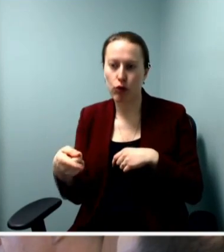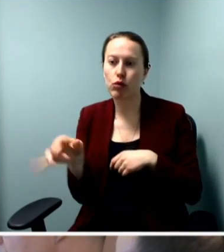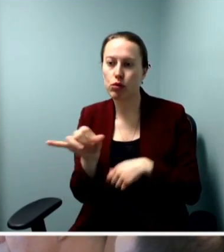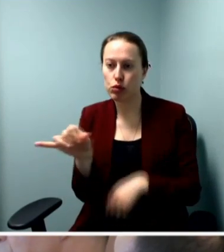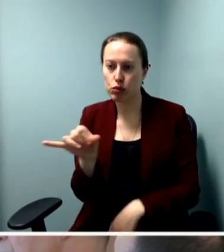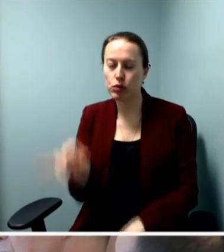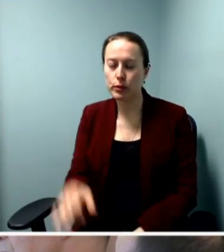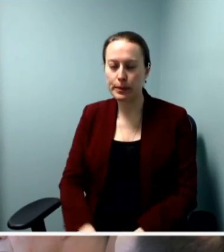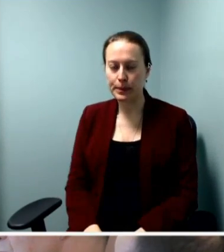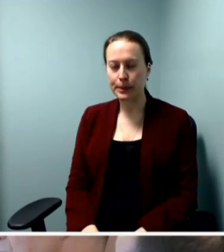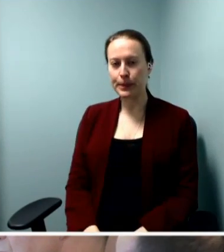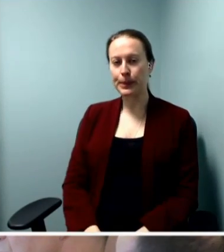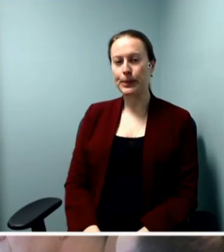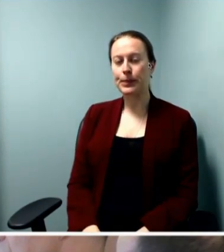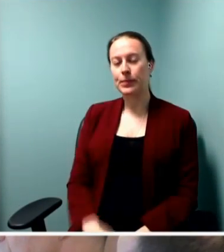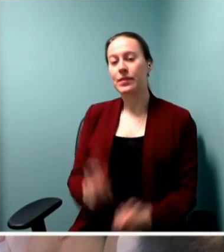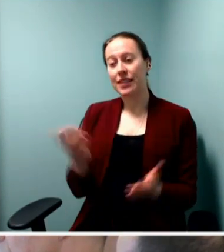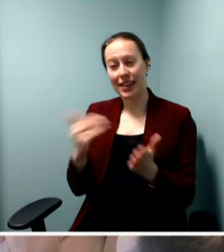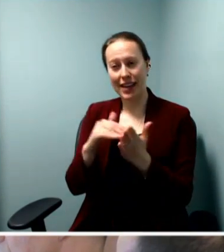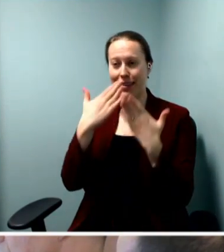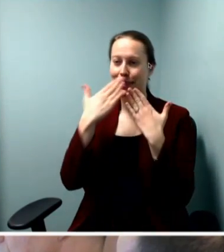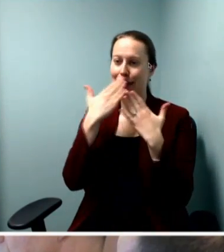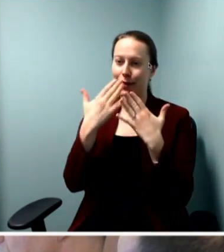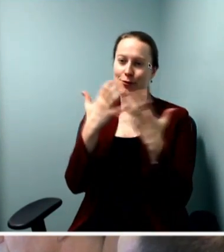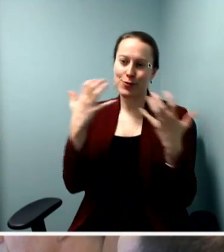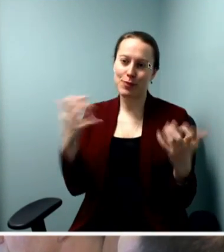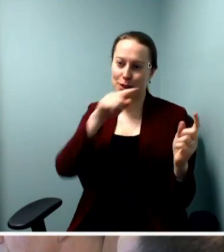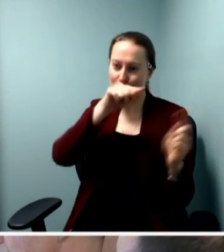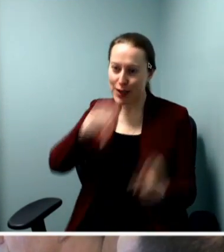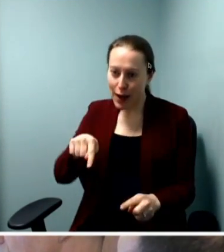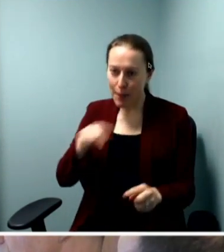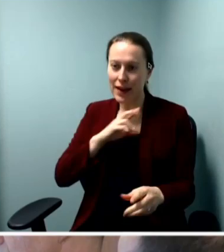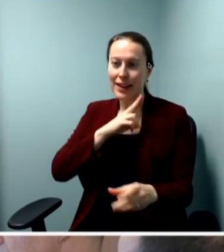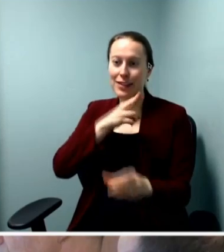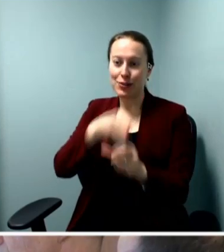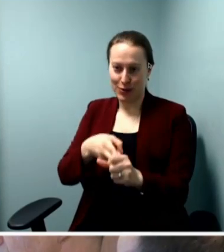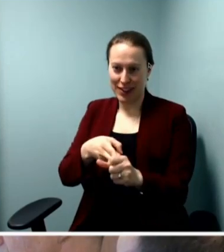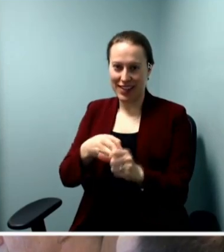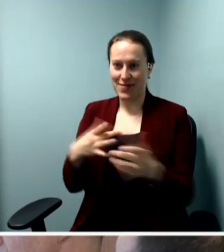So, again, thank you so much for coming and joining us. We are excited about this conversation.